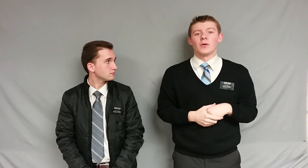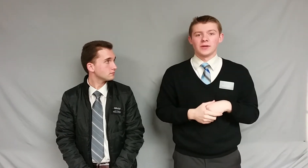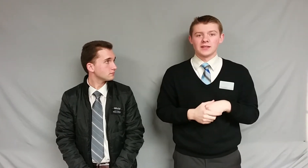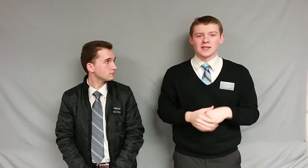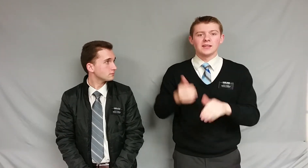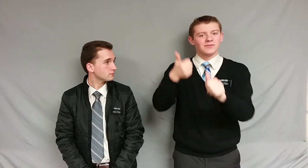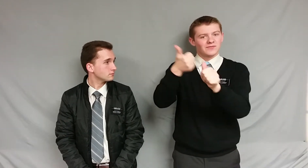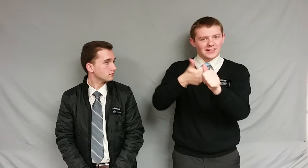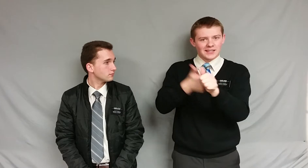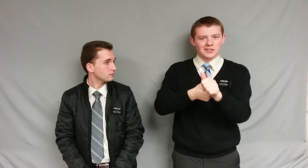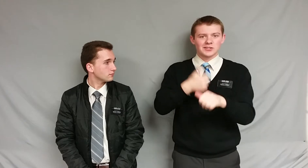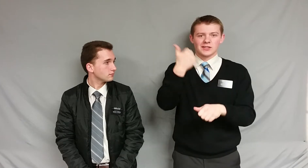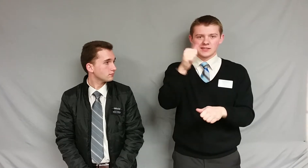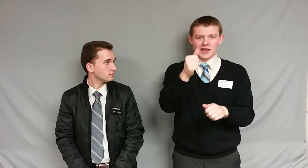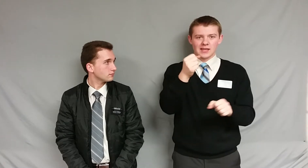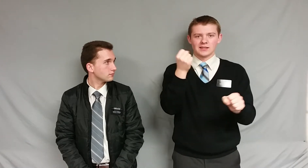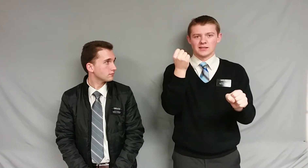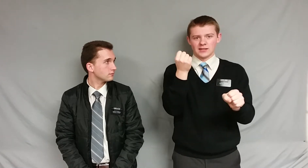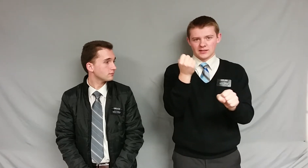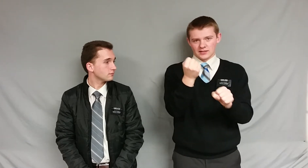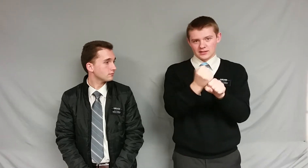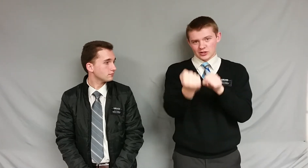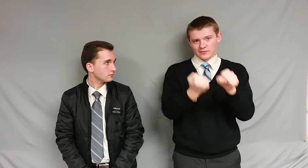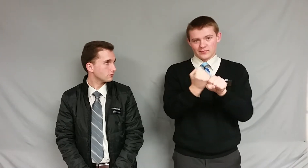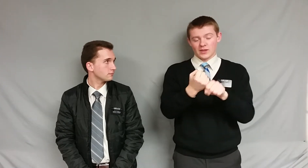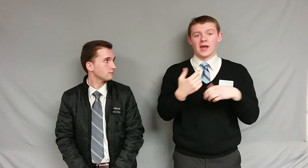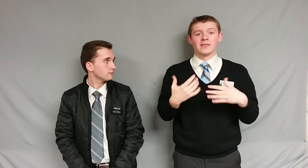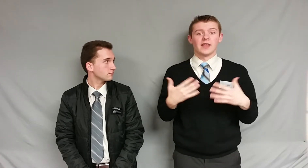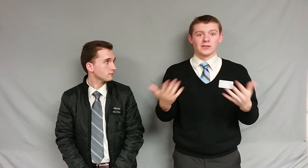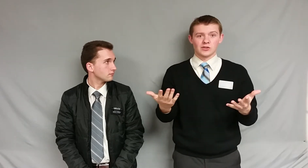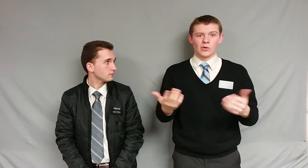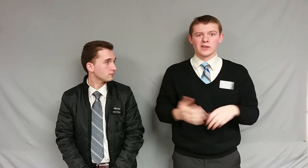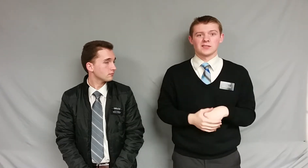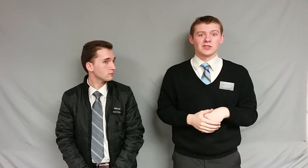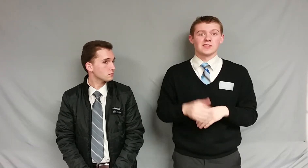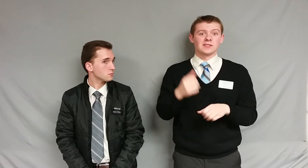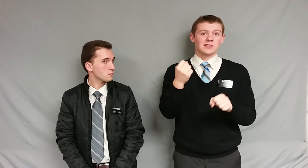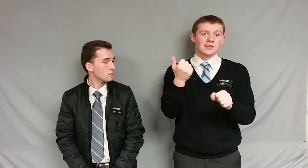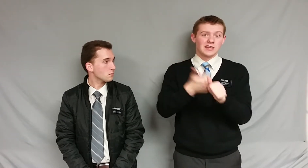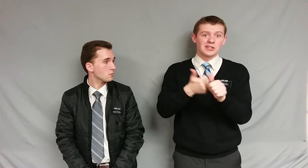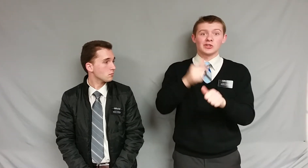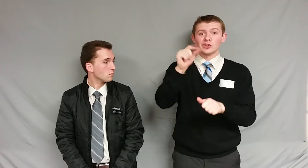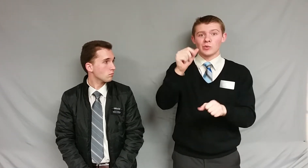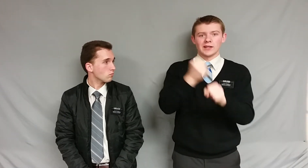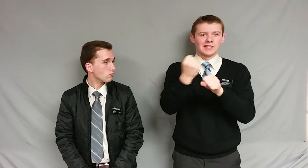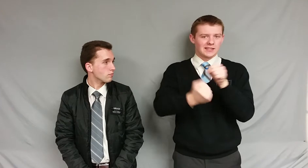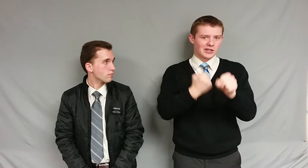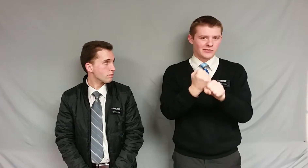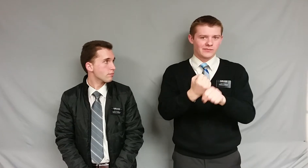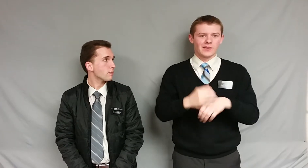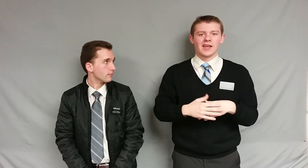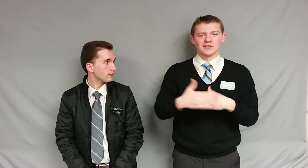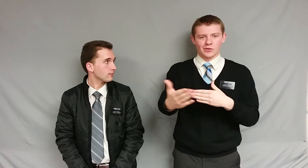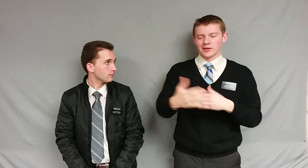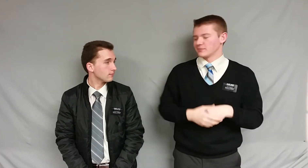When we hit ten - EACH TEN YEAR, and then so on such as, EACH TWENTY YEAR and so on.